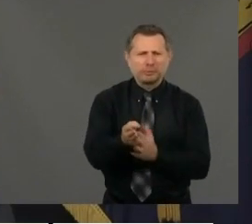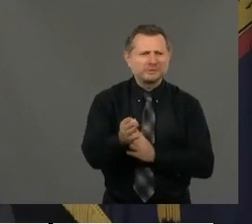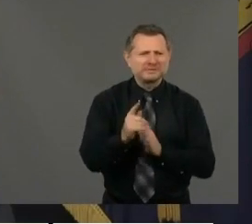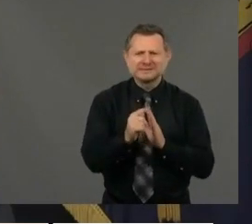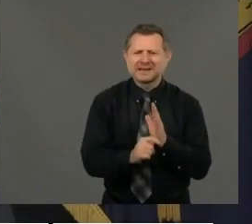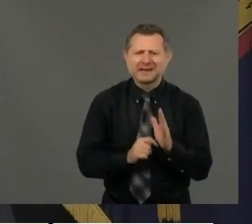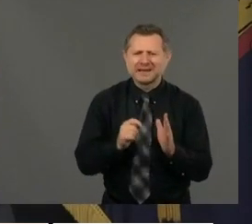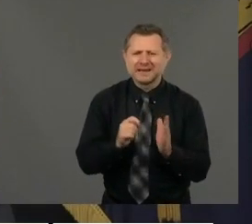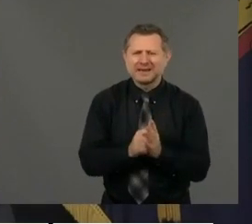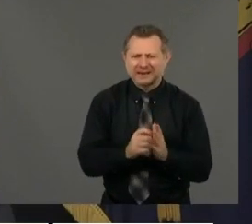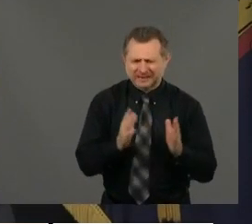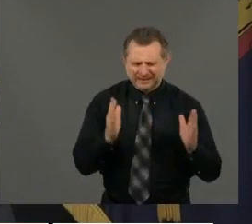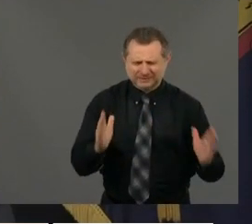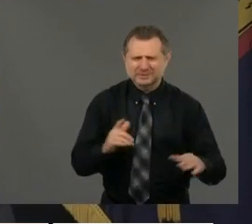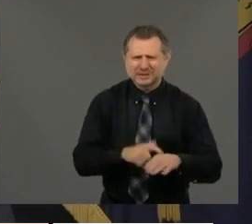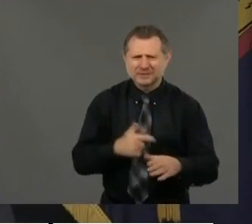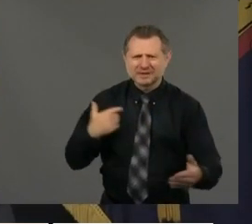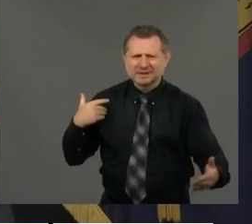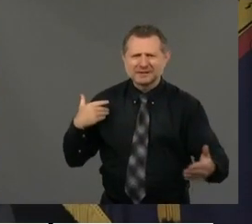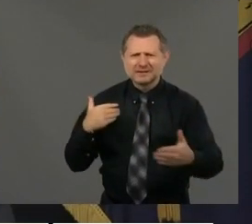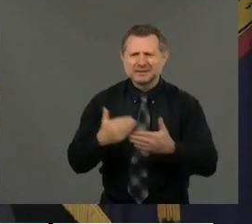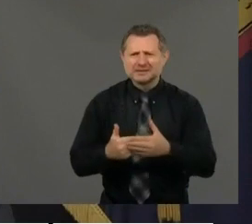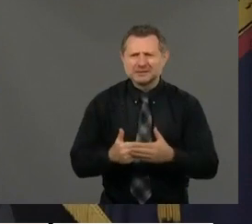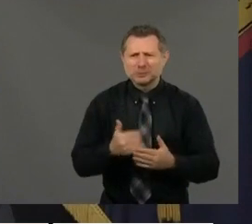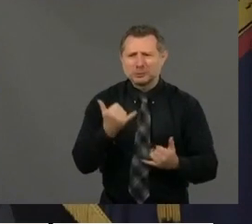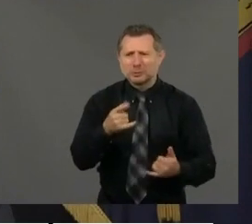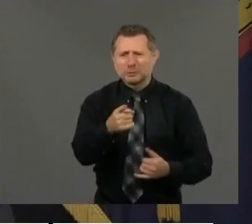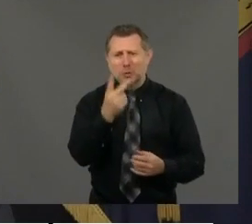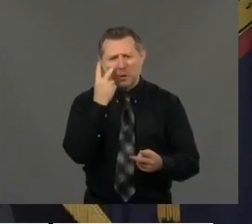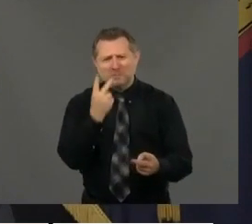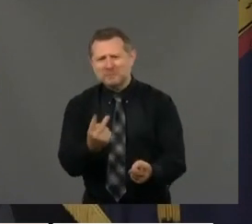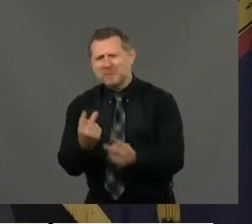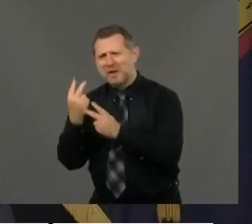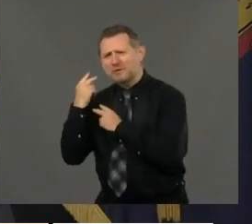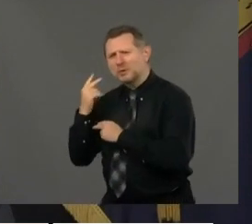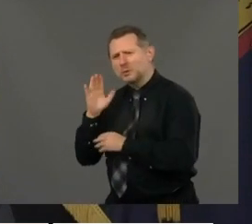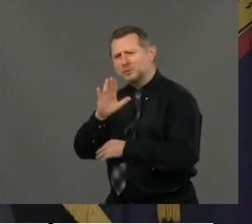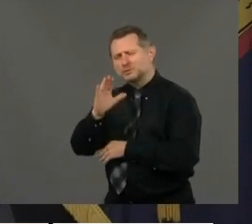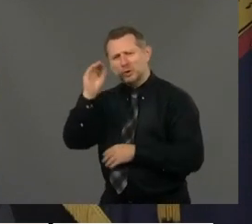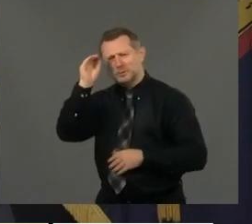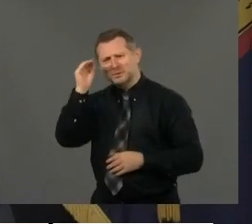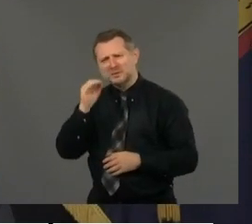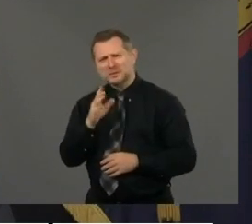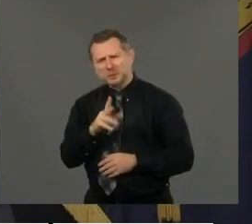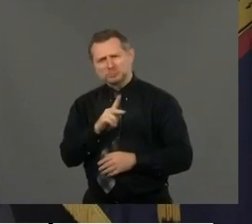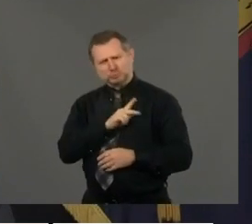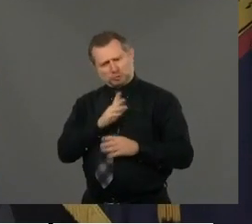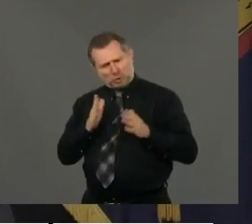HOW ARE YOU DOING THROUGH ALL